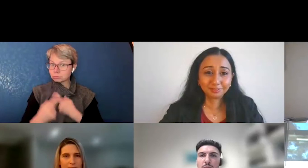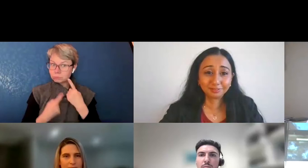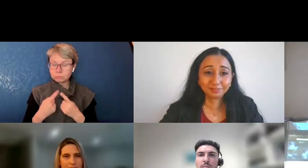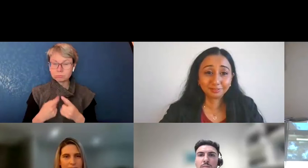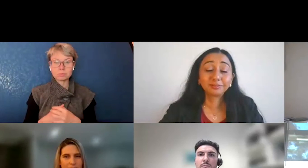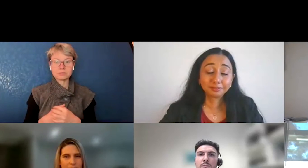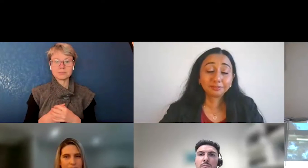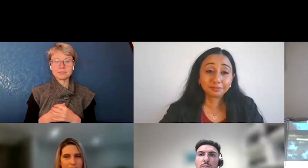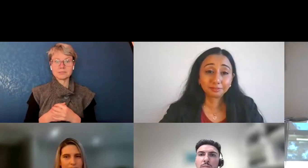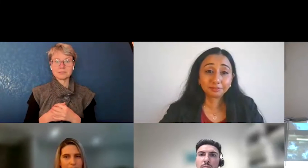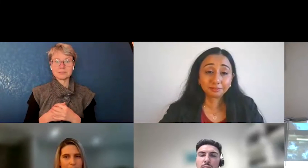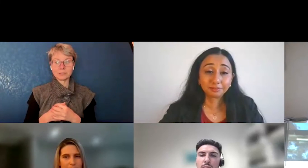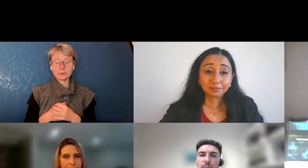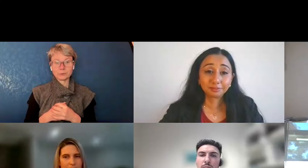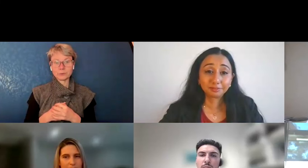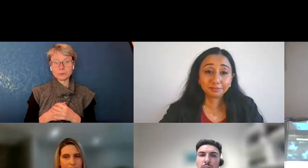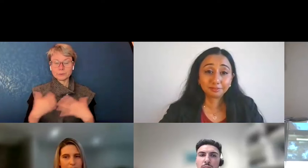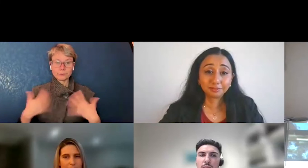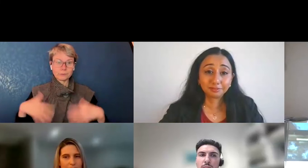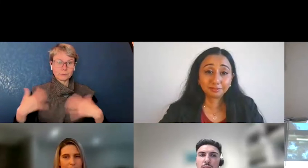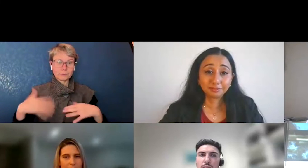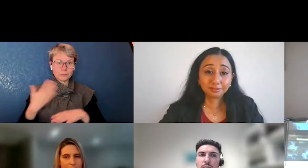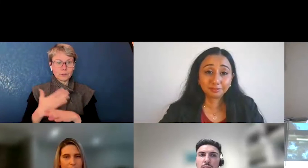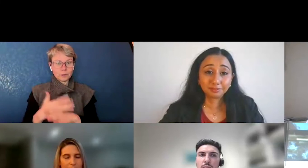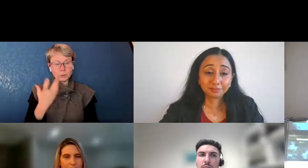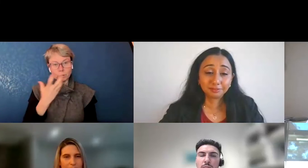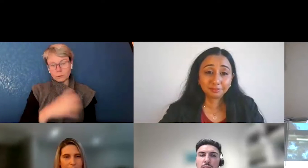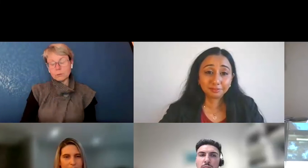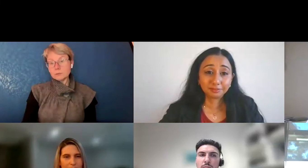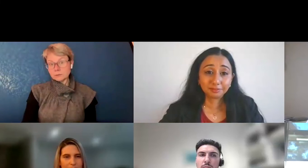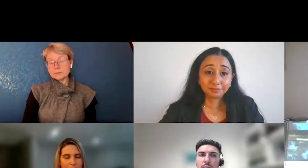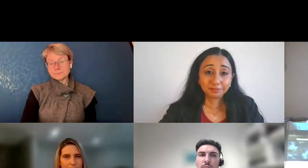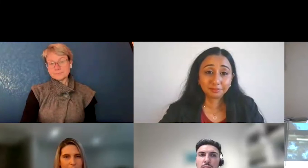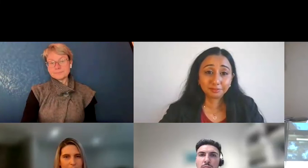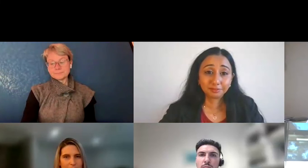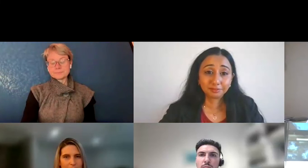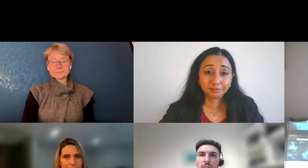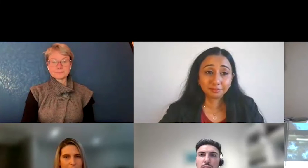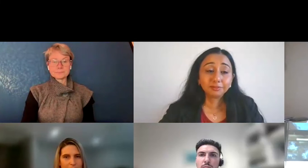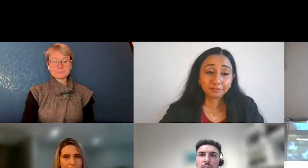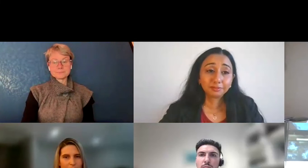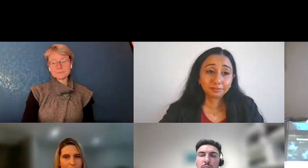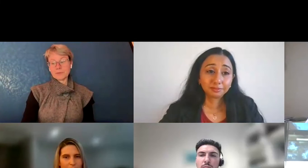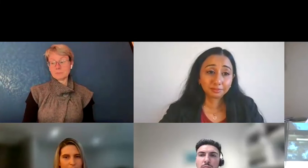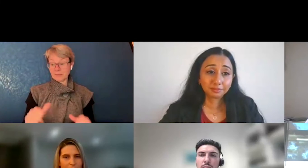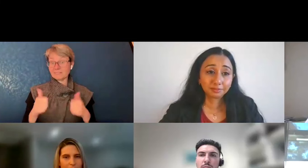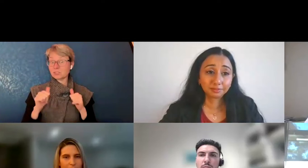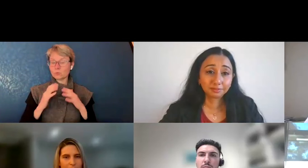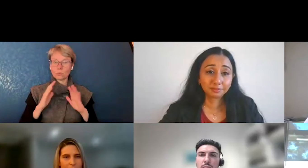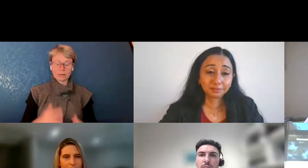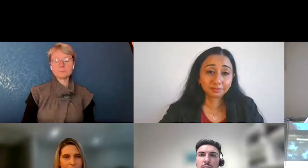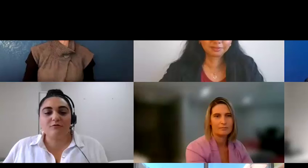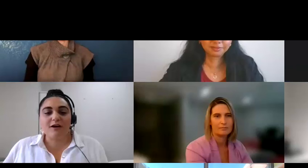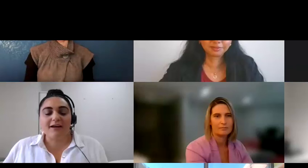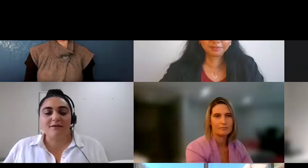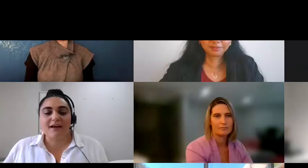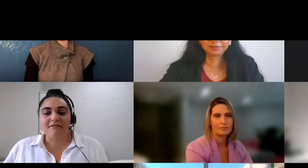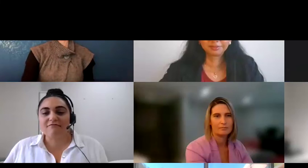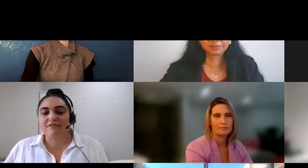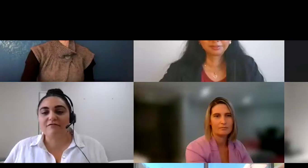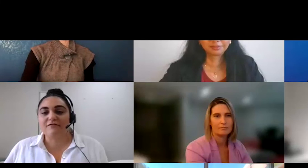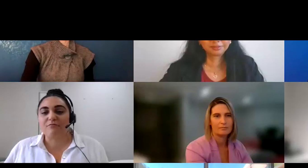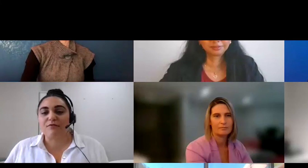intense um work that um you do um but yeah with some amazing outcome um I we have a a